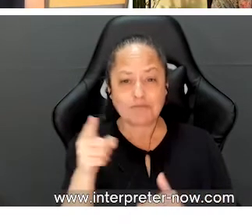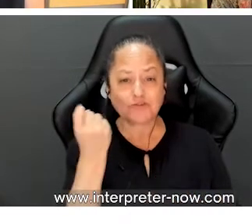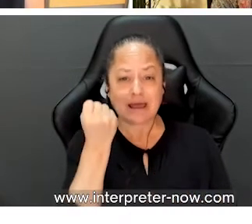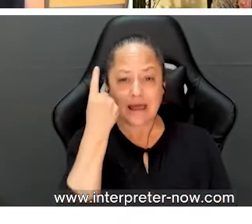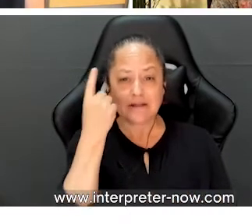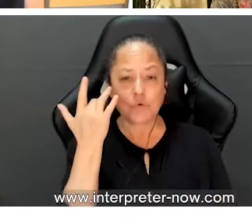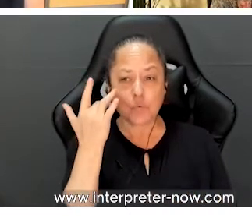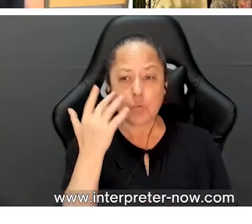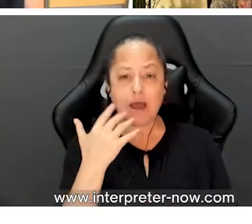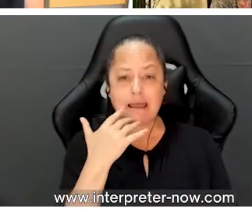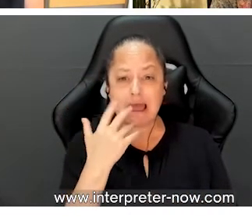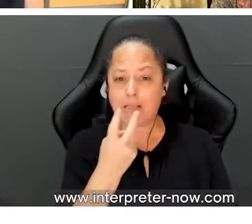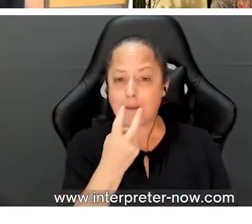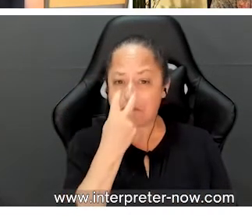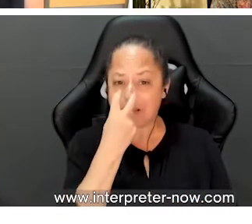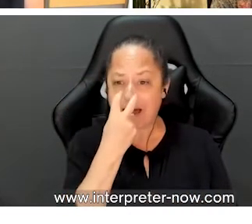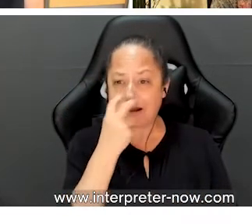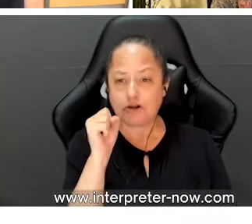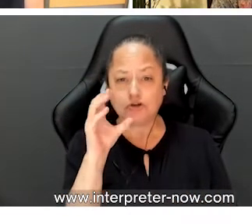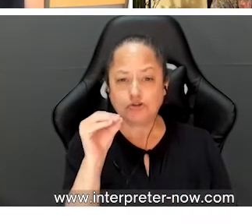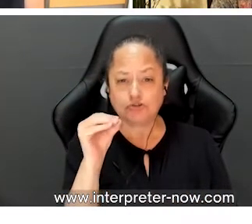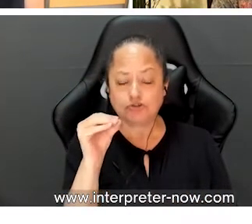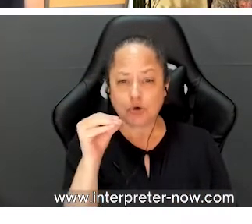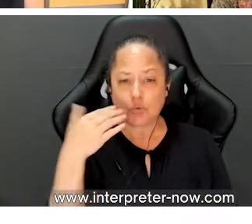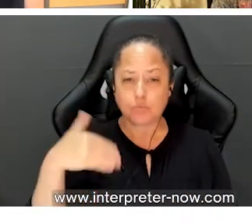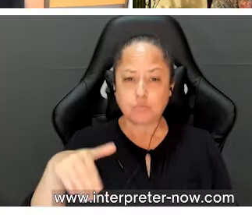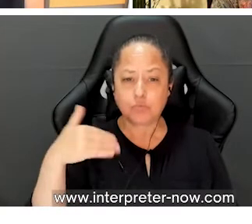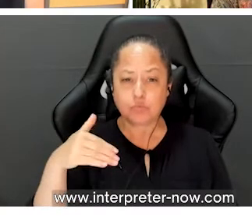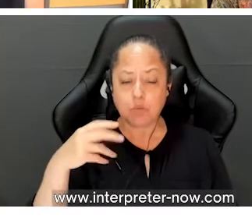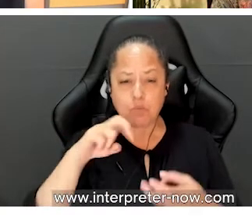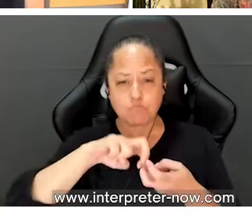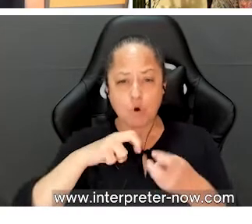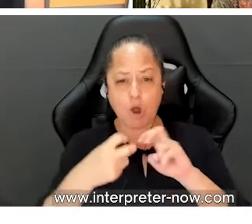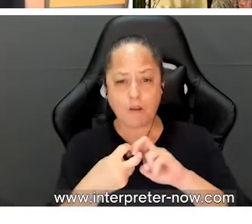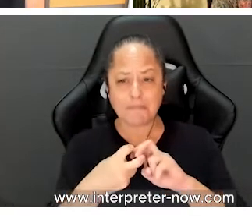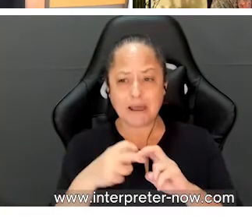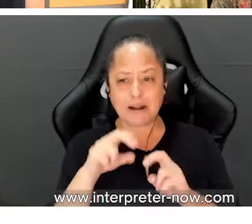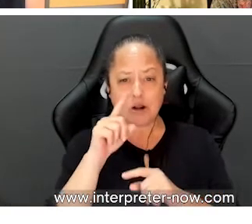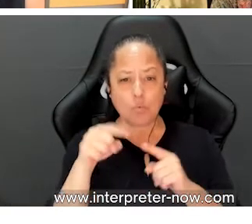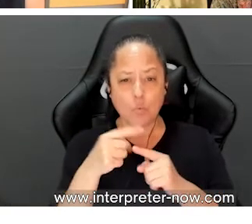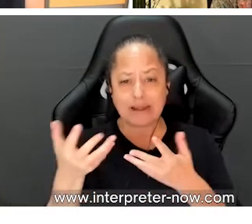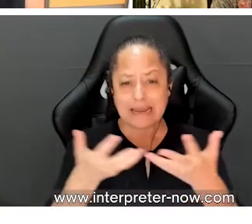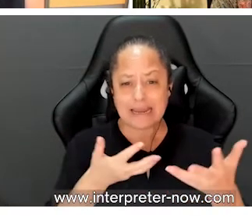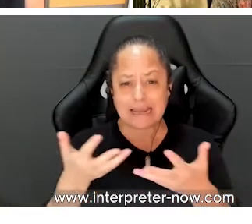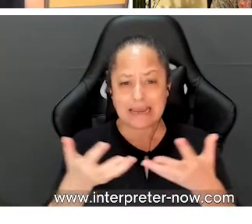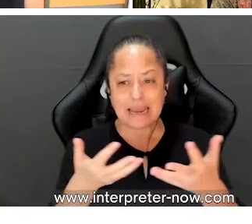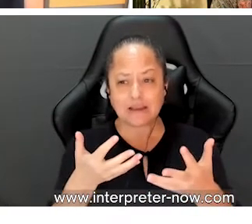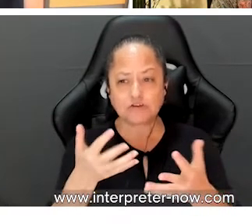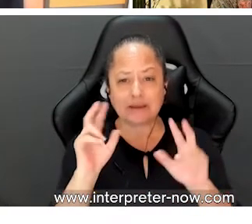an understanding of why colorblindness is so incredibly problematic when engaging on